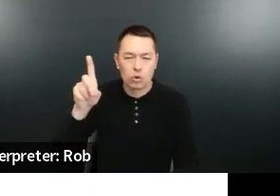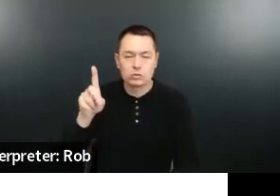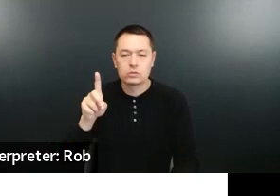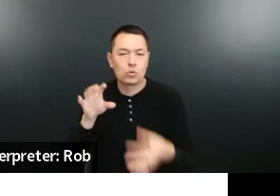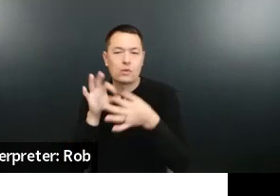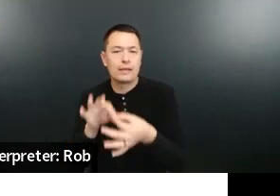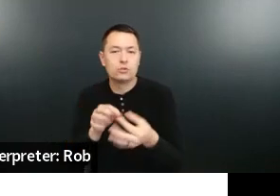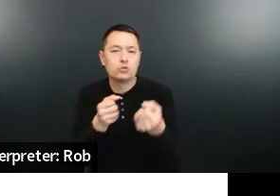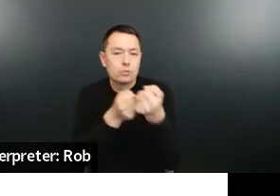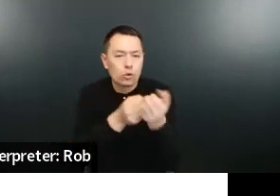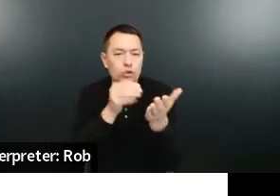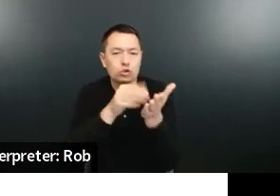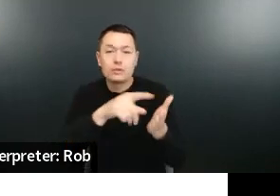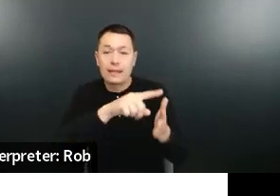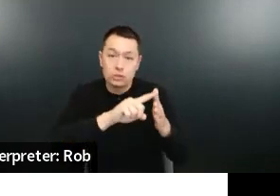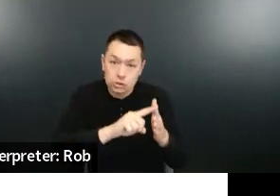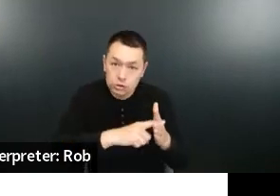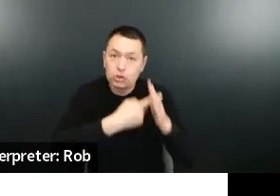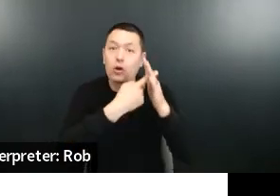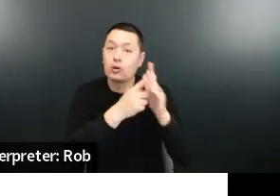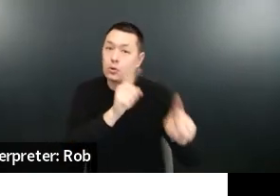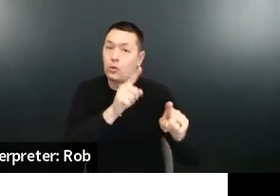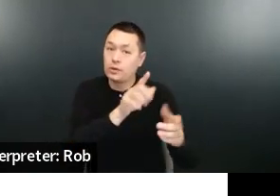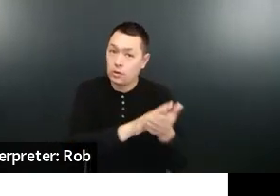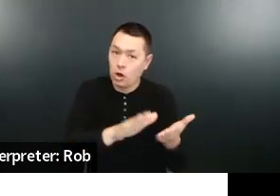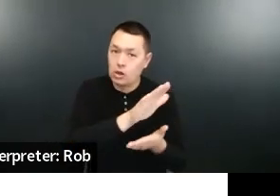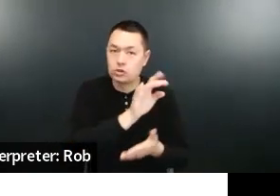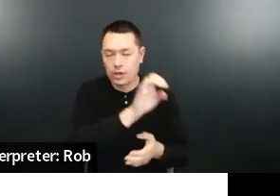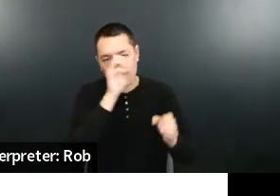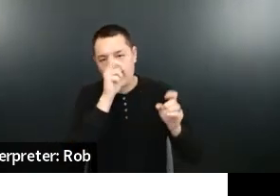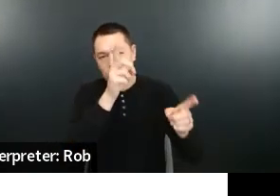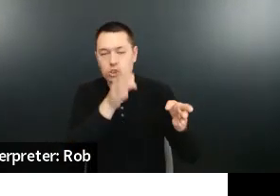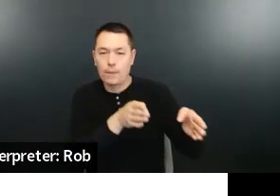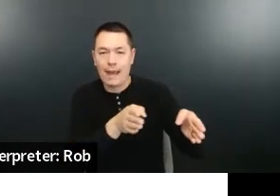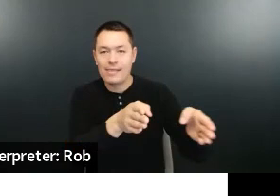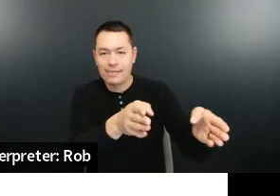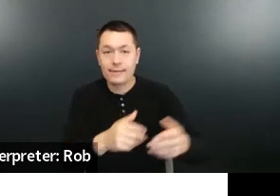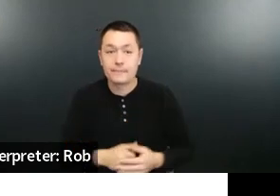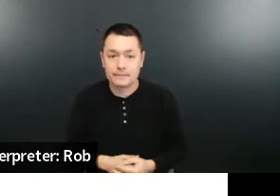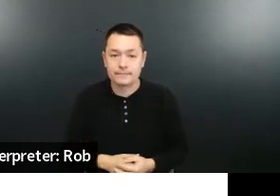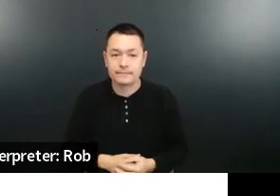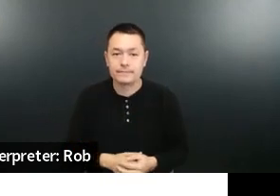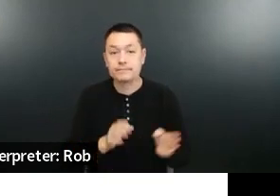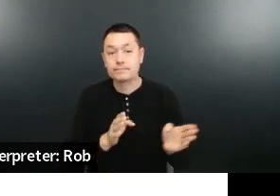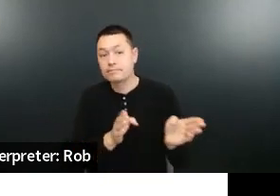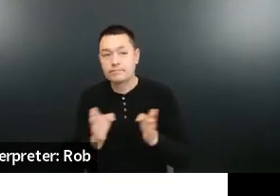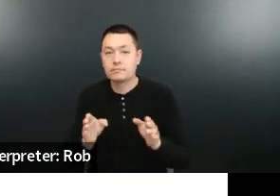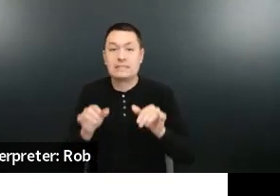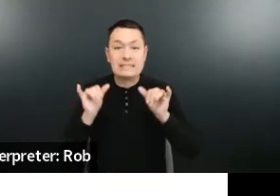as they begin their journey at the college or on their educational path. Then we have to stay strong, which are related